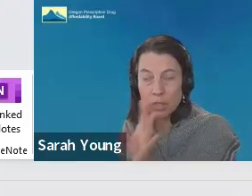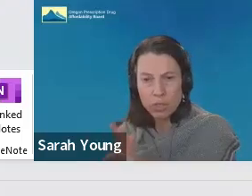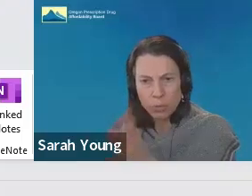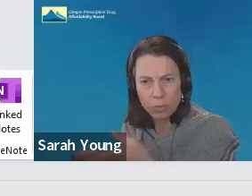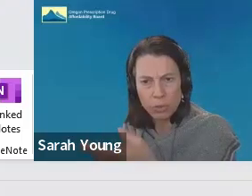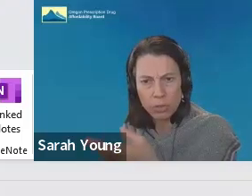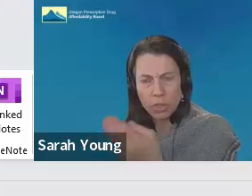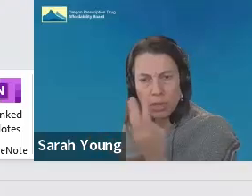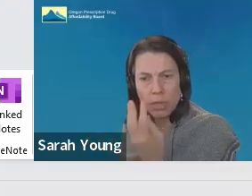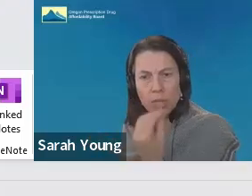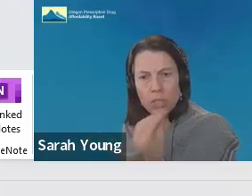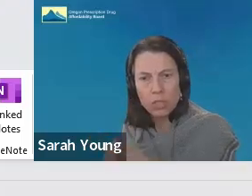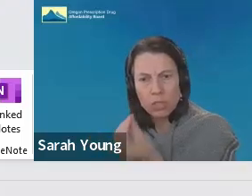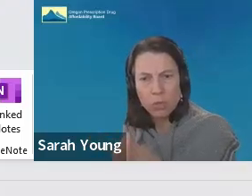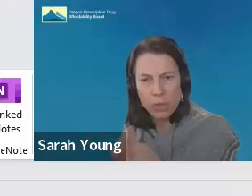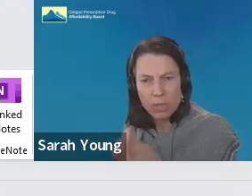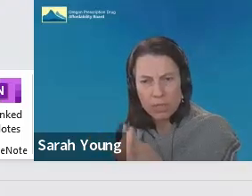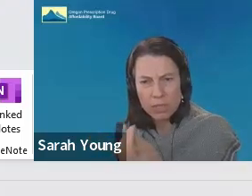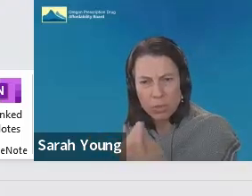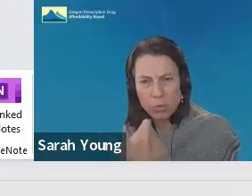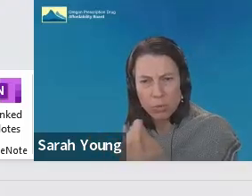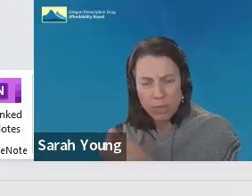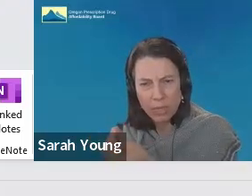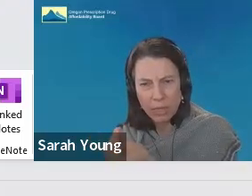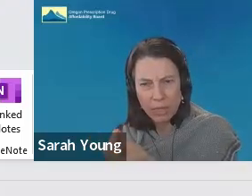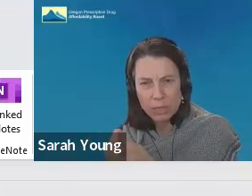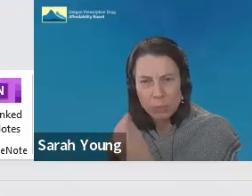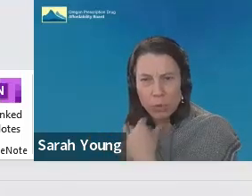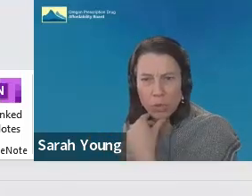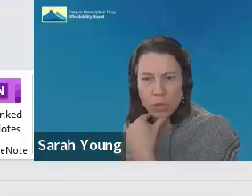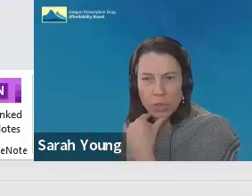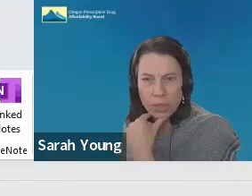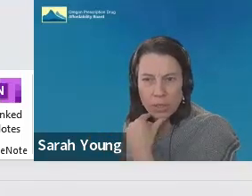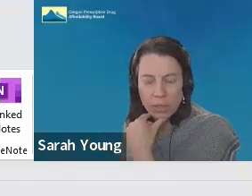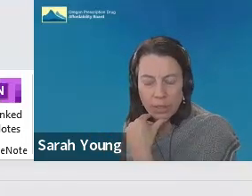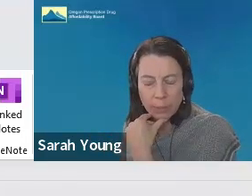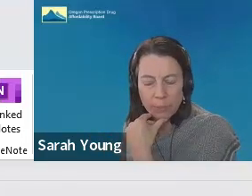I I don't Do do you want us to explore